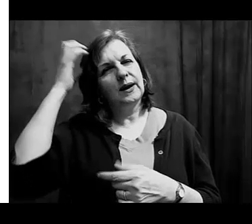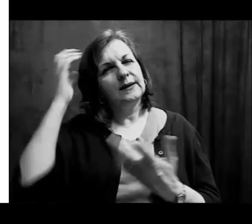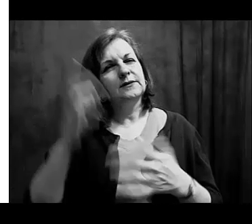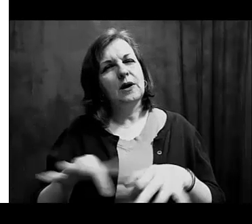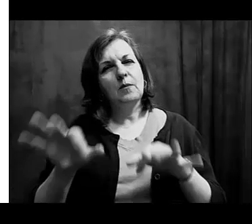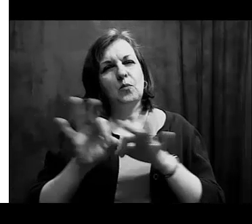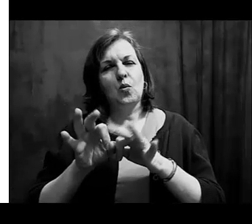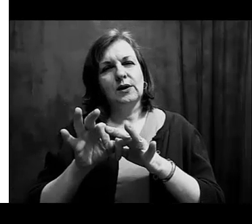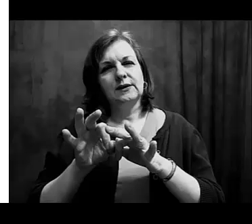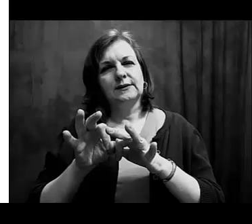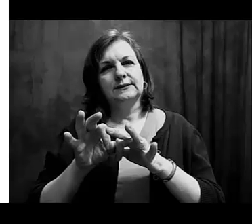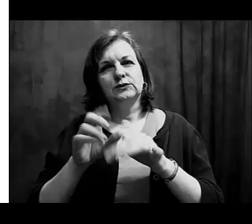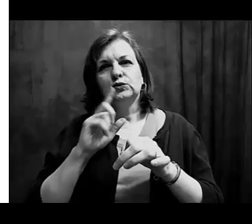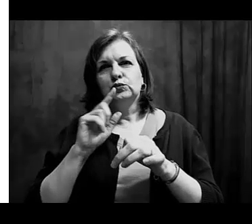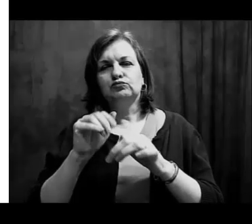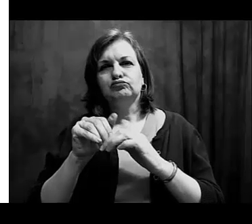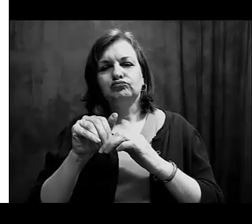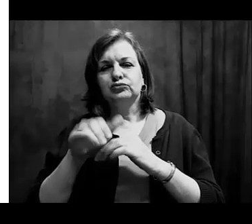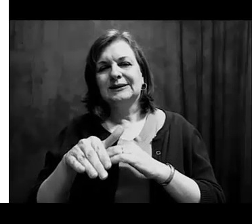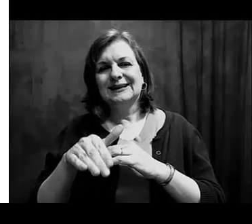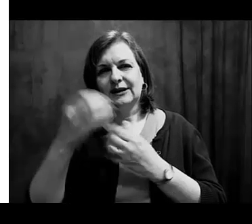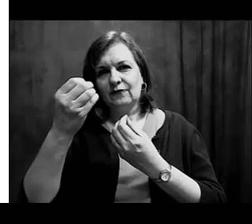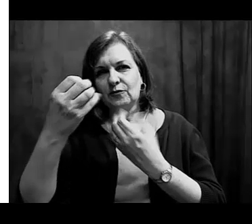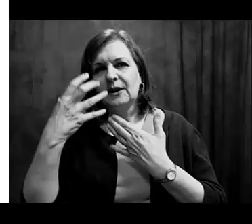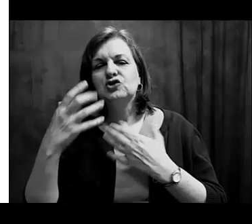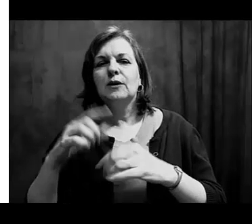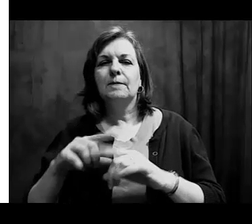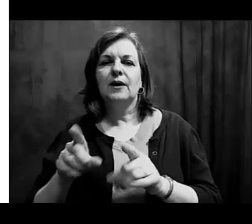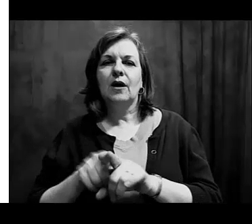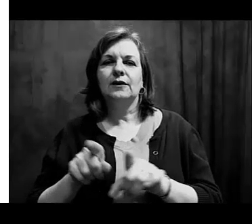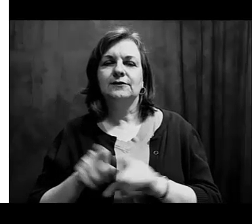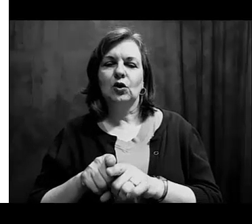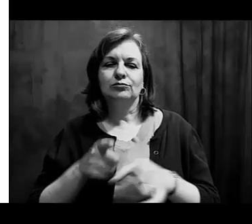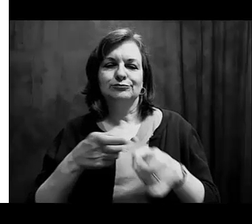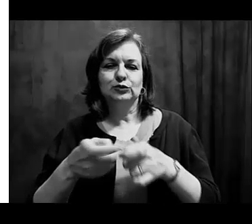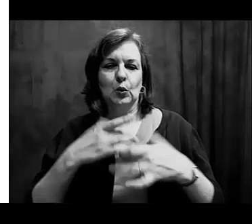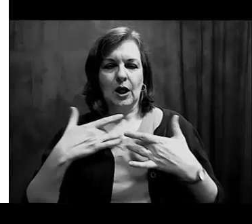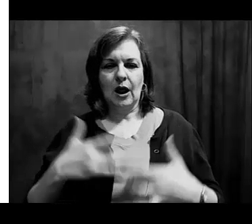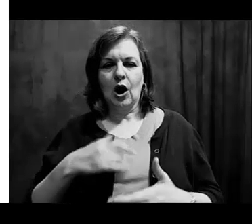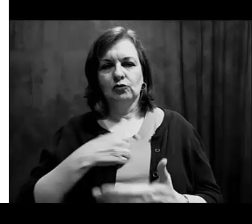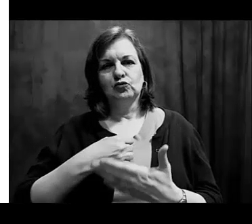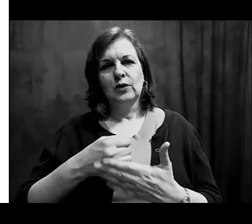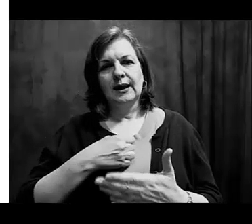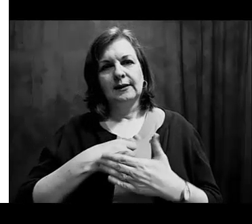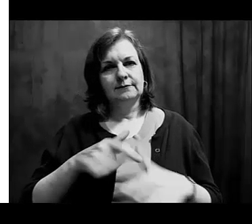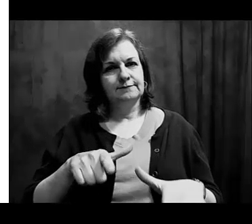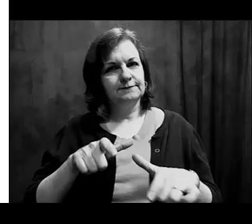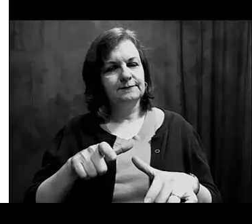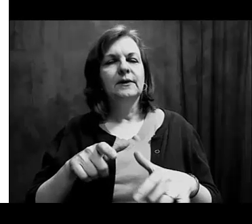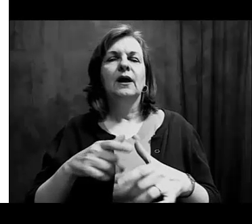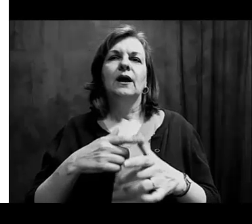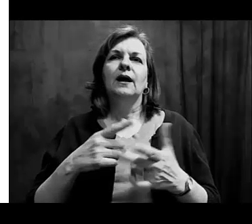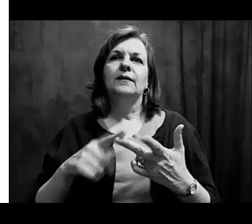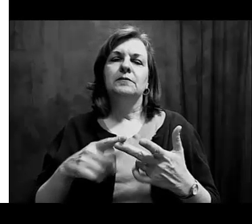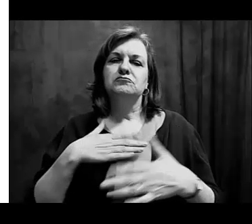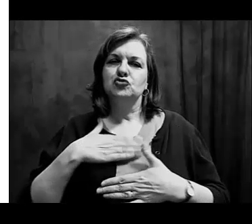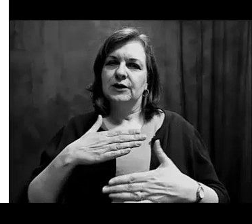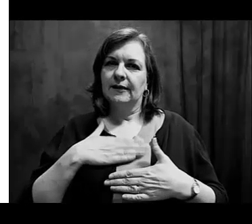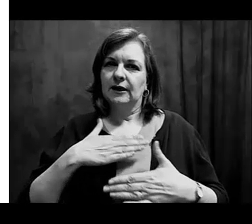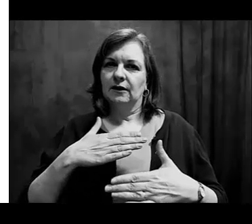relaying information but also dealing with things like heart ratet and breathing these are things that will be found in many more